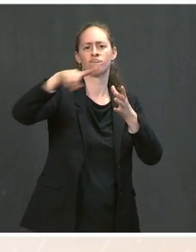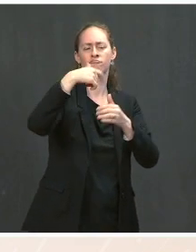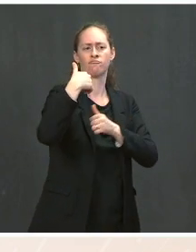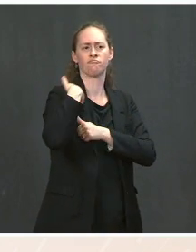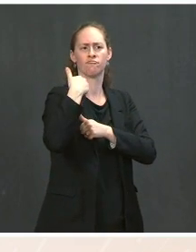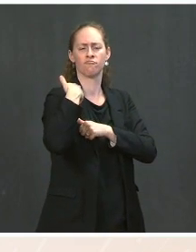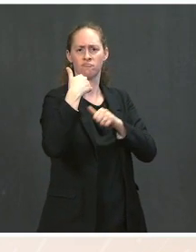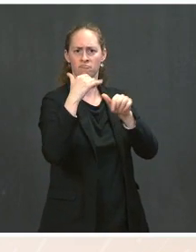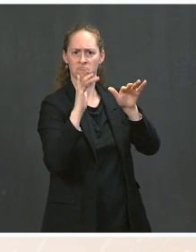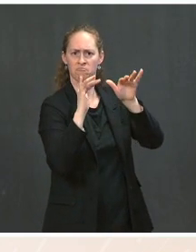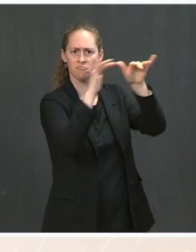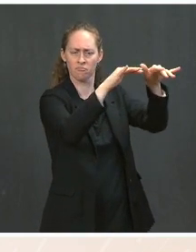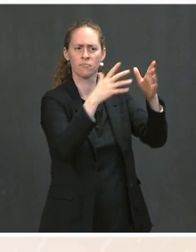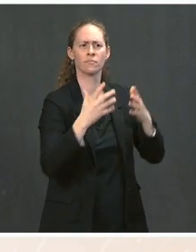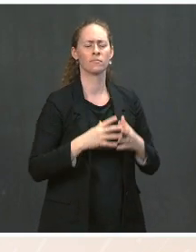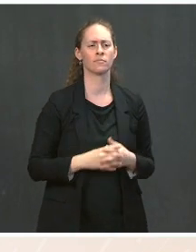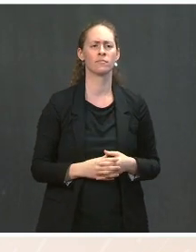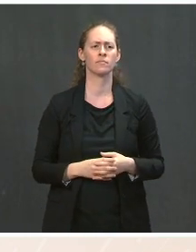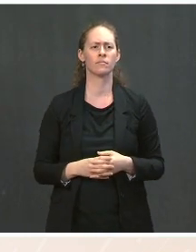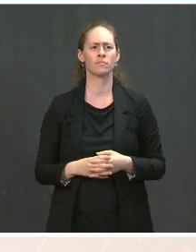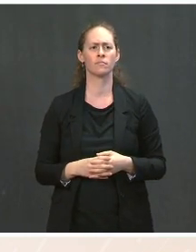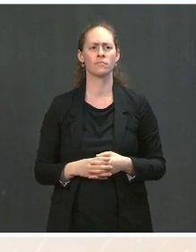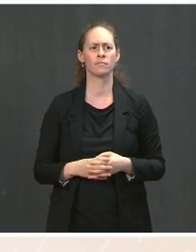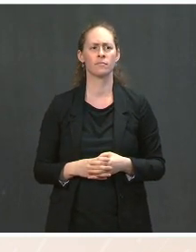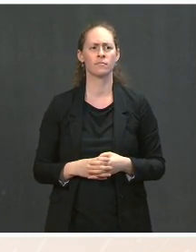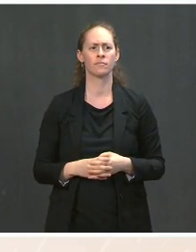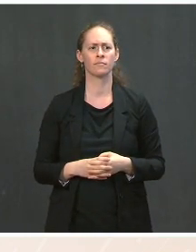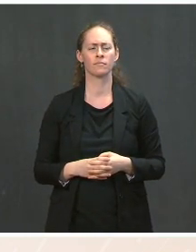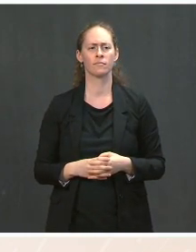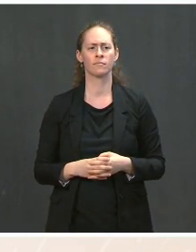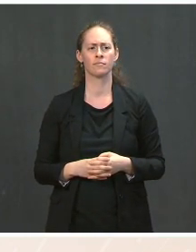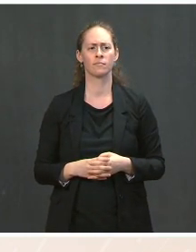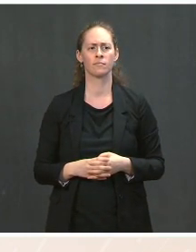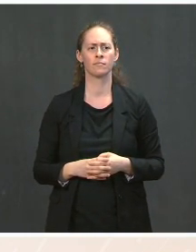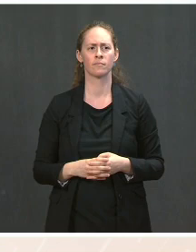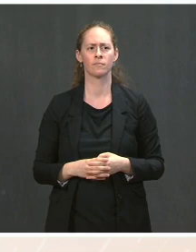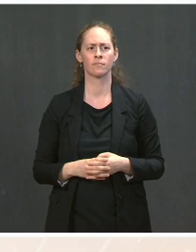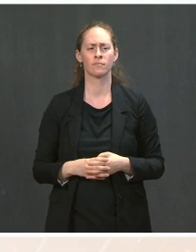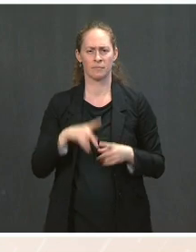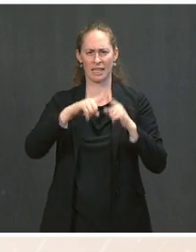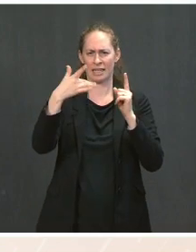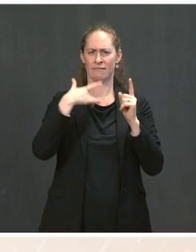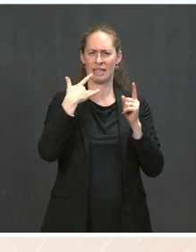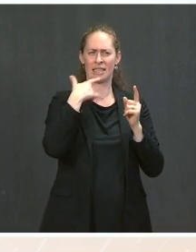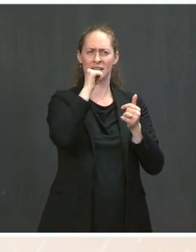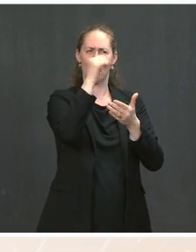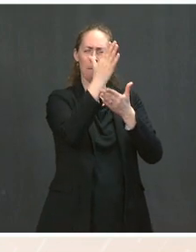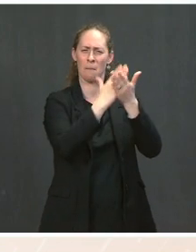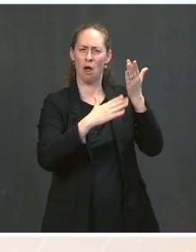that challenged the constitutionality of that. So I'm just wondering what the President's position is. Does he think that everyone should register for the draft?